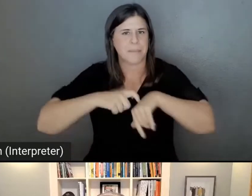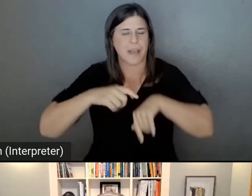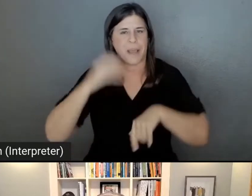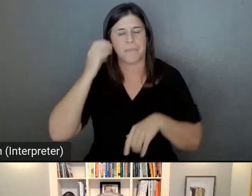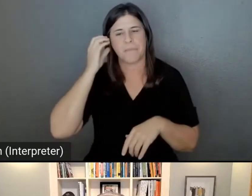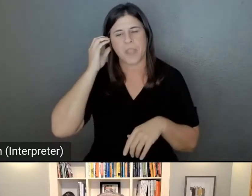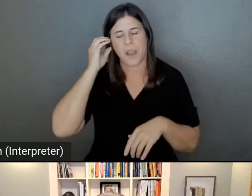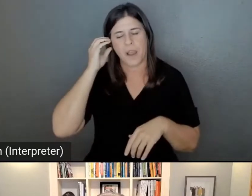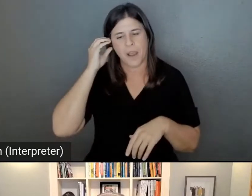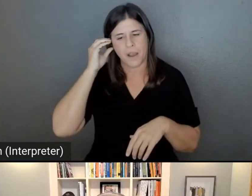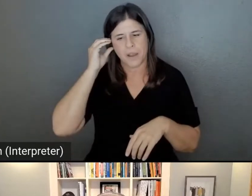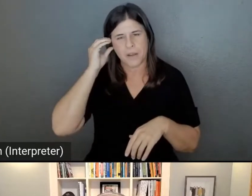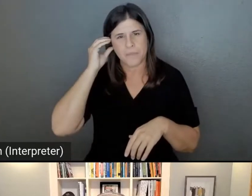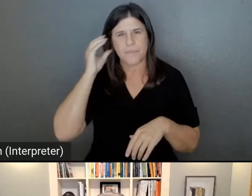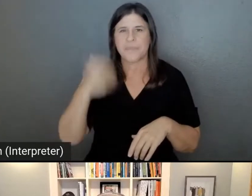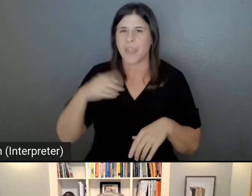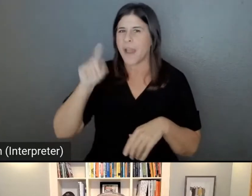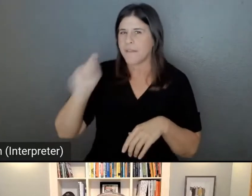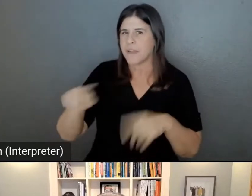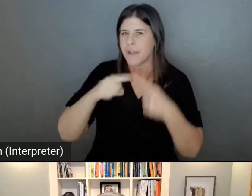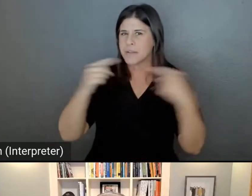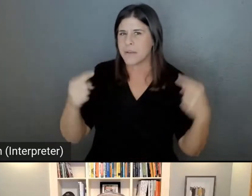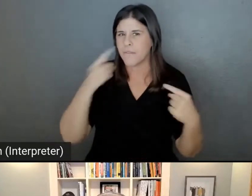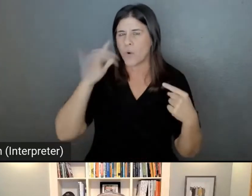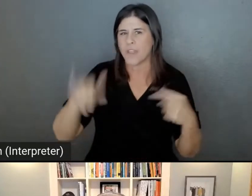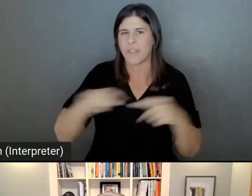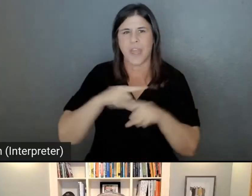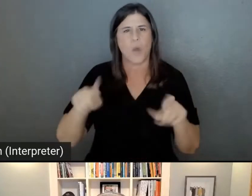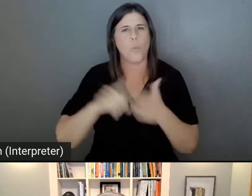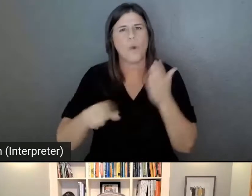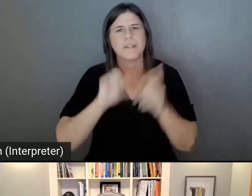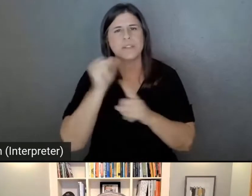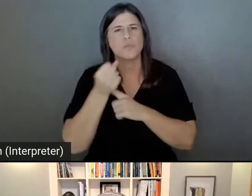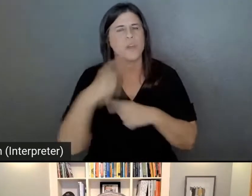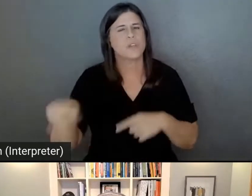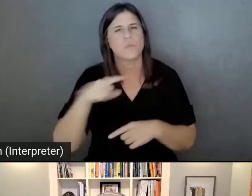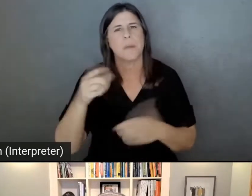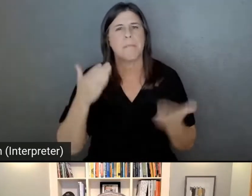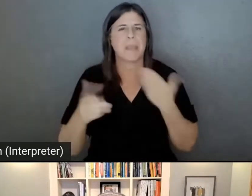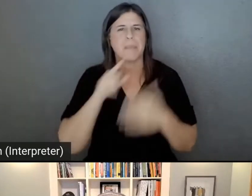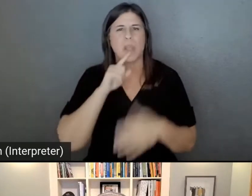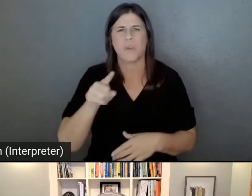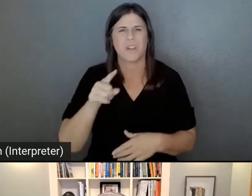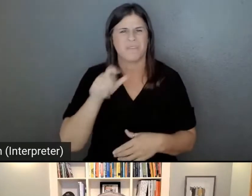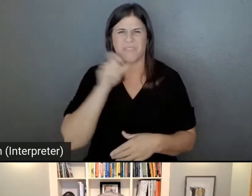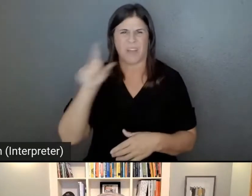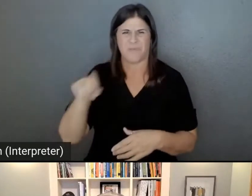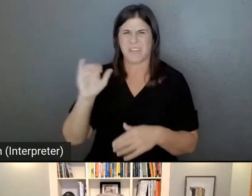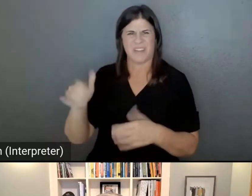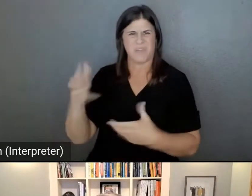I do have to ask the flip side of that too, though. Is there any use case where I'd say like, I don't really need Karpenter in my Kubernetes cluster?